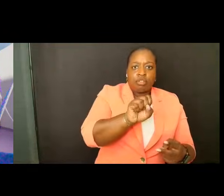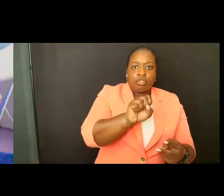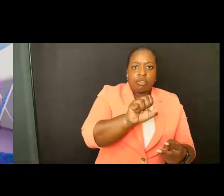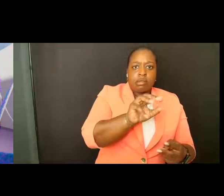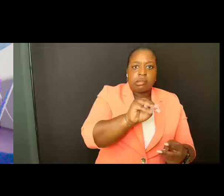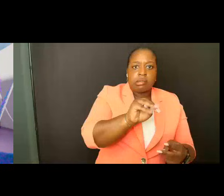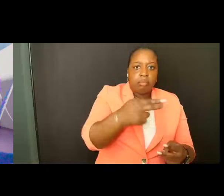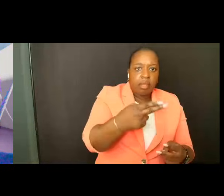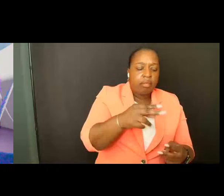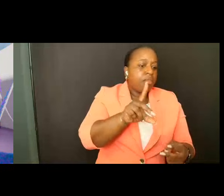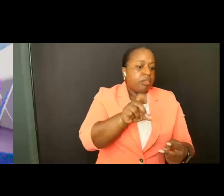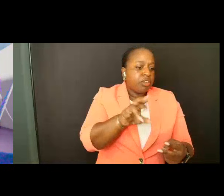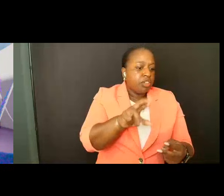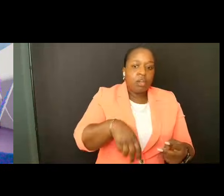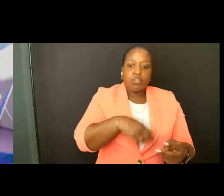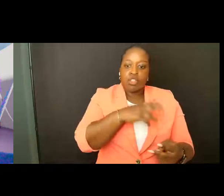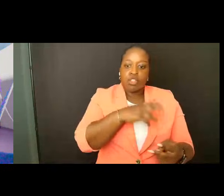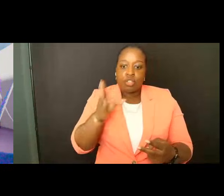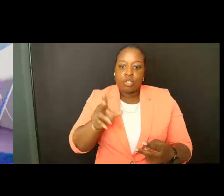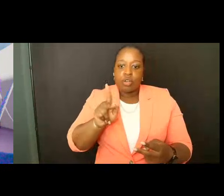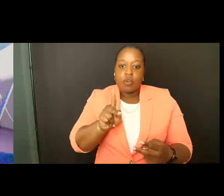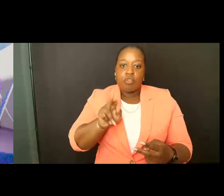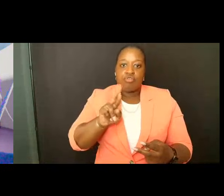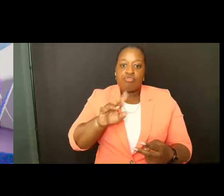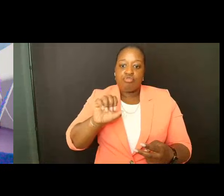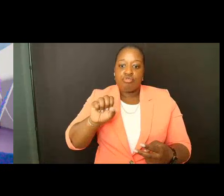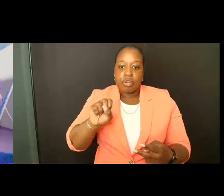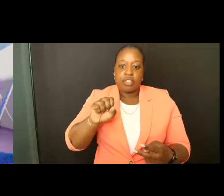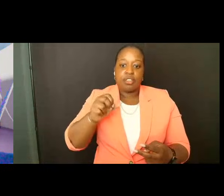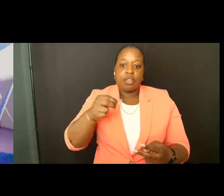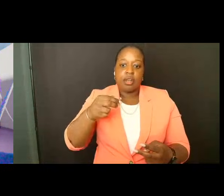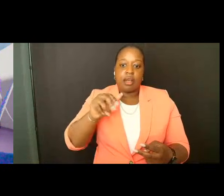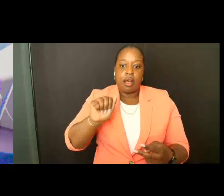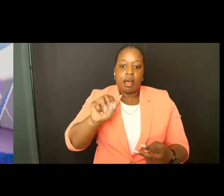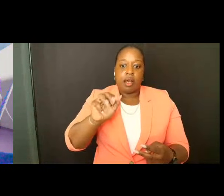can offer, perhaps we can put in the chat, you know, where is a good resource?